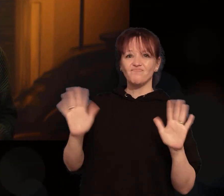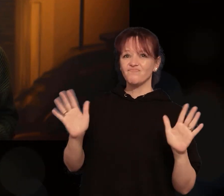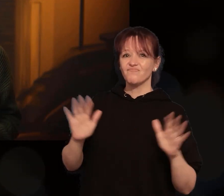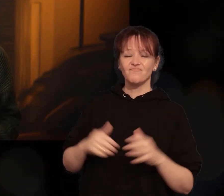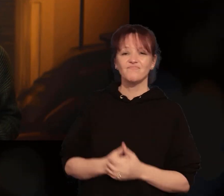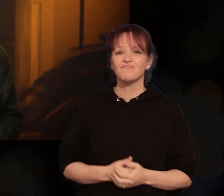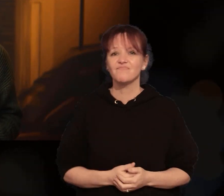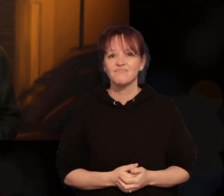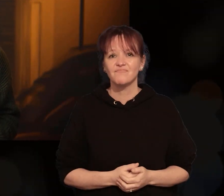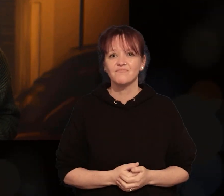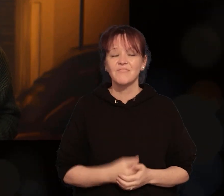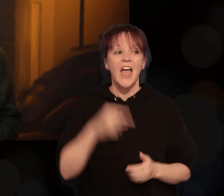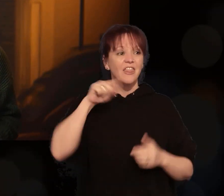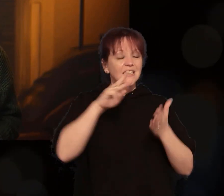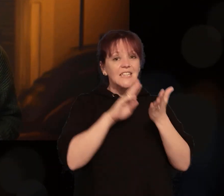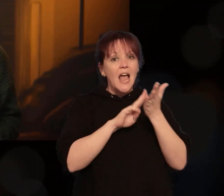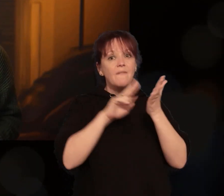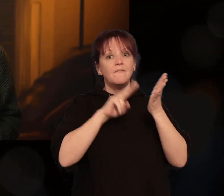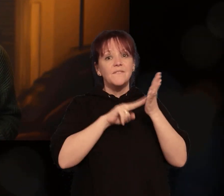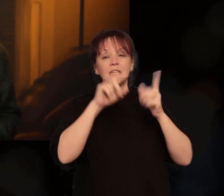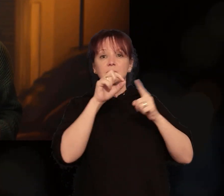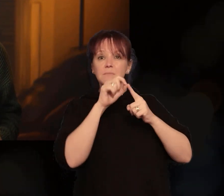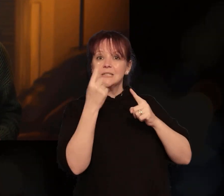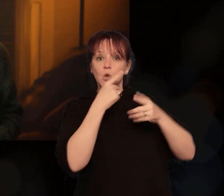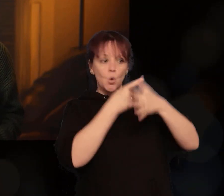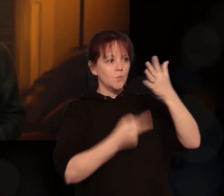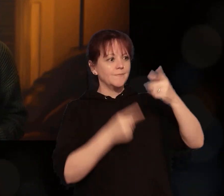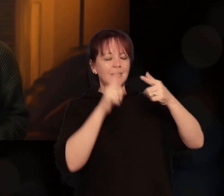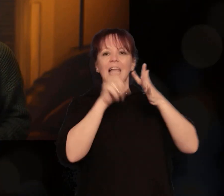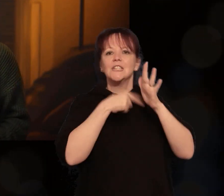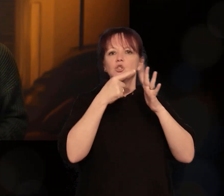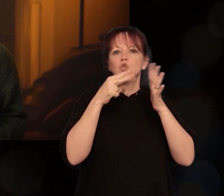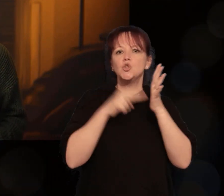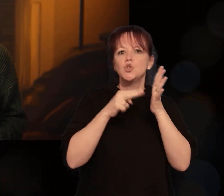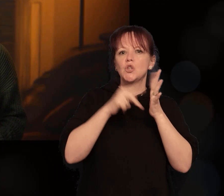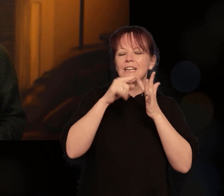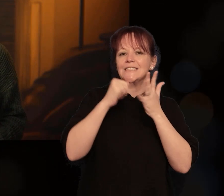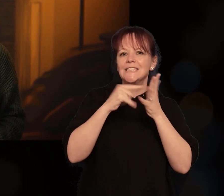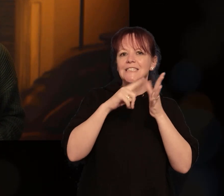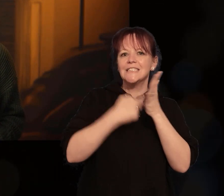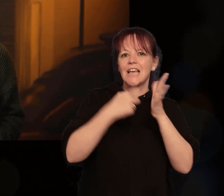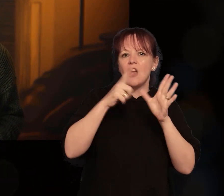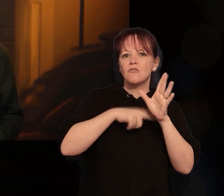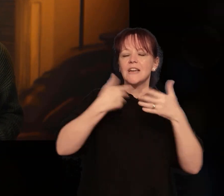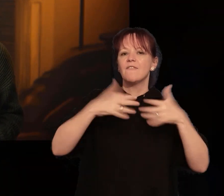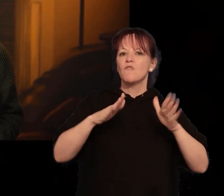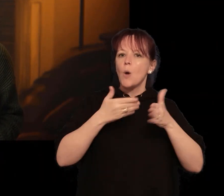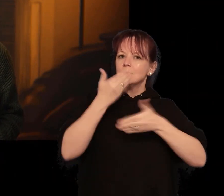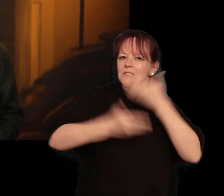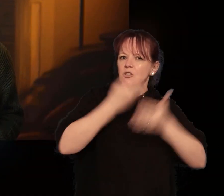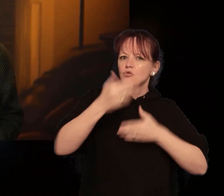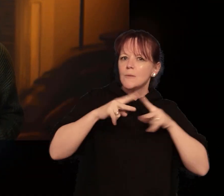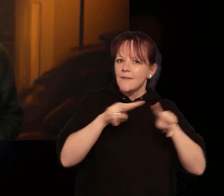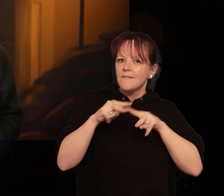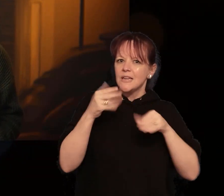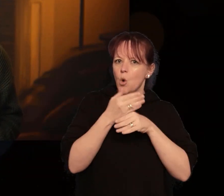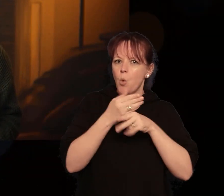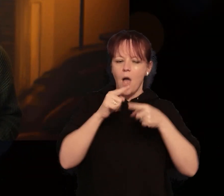This year's MVPs are... Jennissary of Descriptive Video Works, Kaitlyn Jones of Xbox,